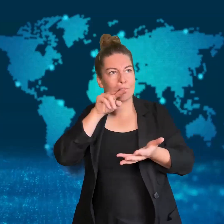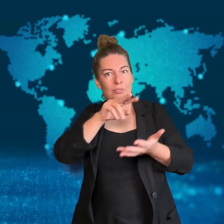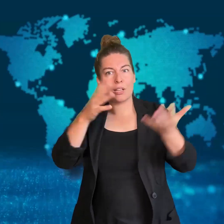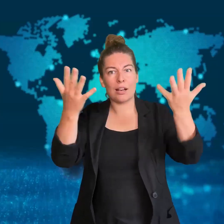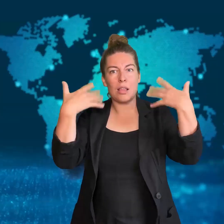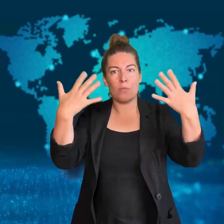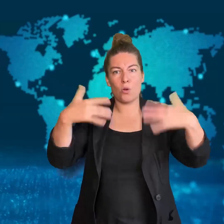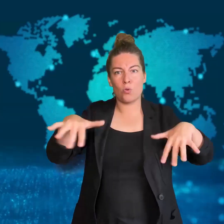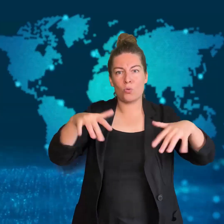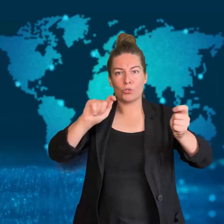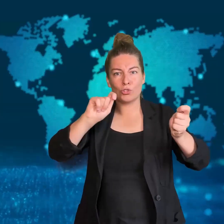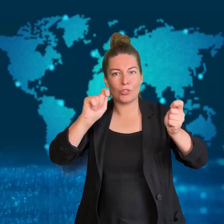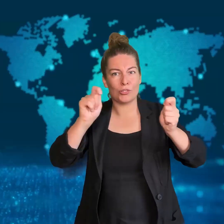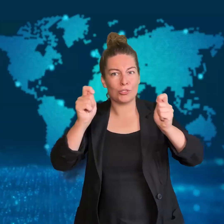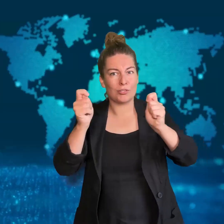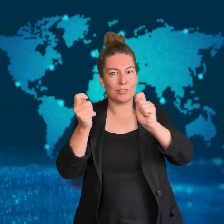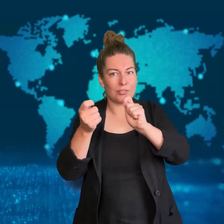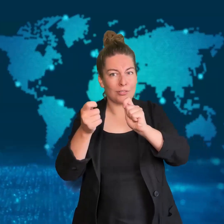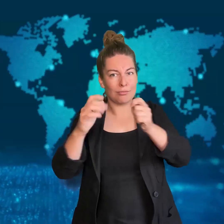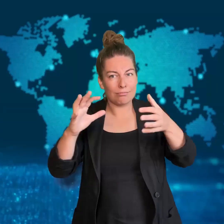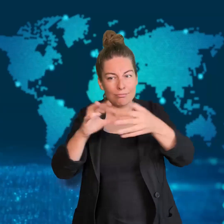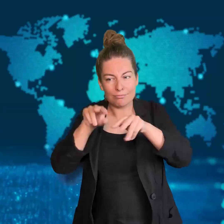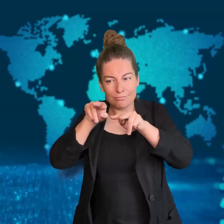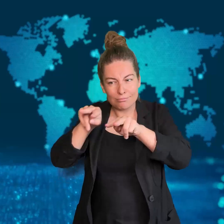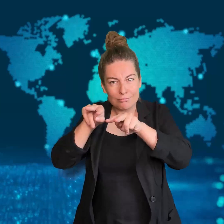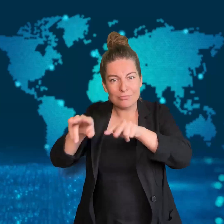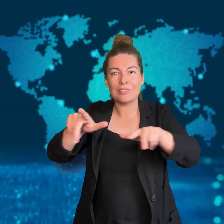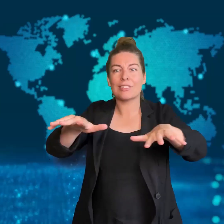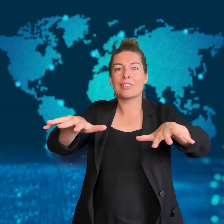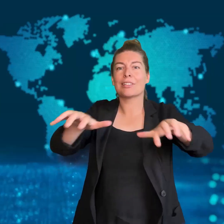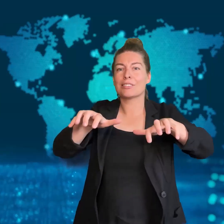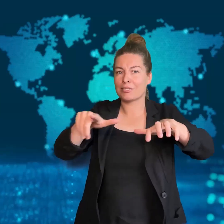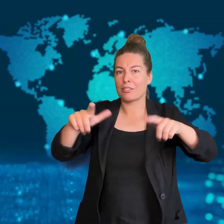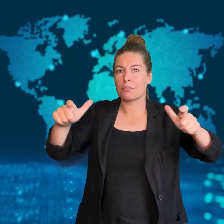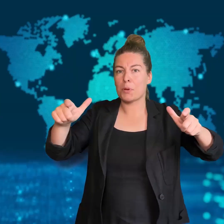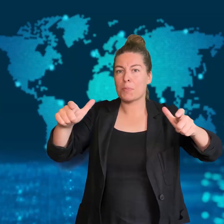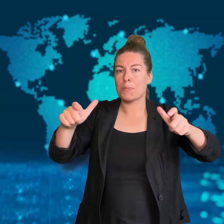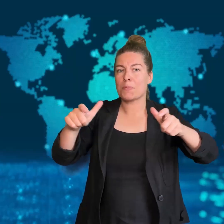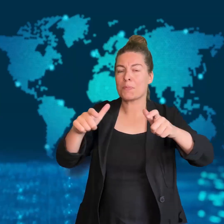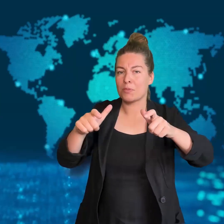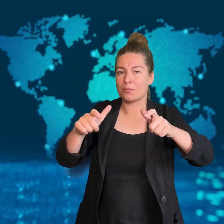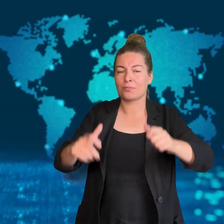the world's climate changes by